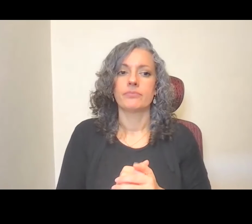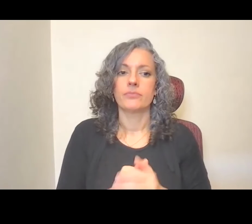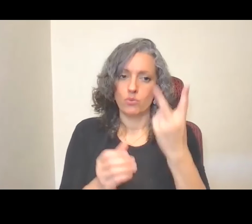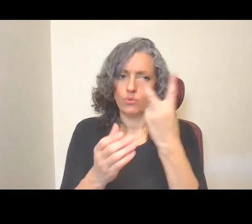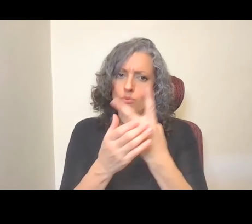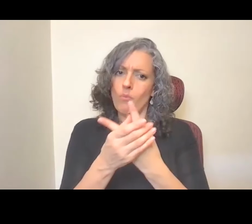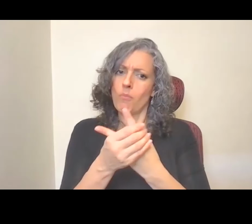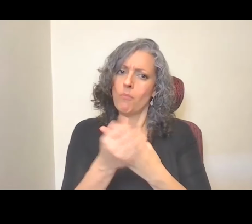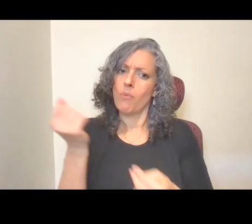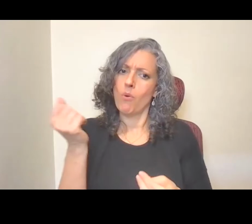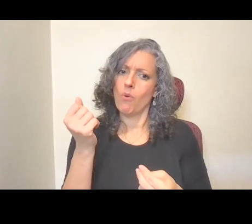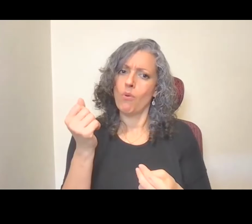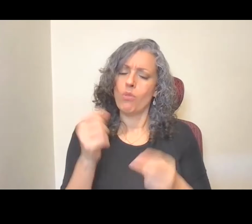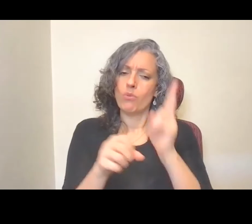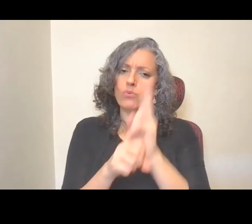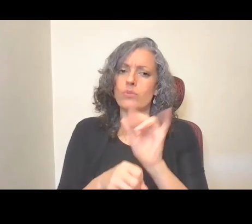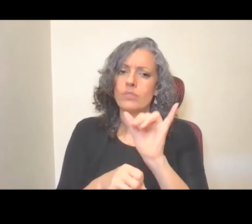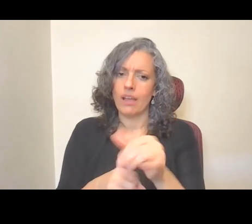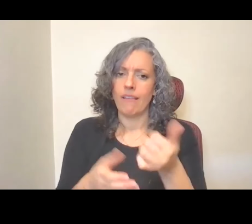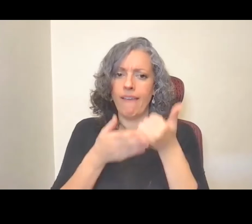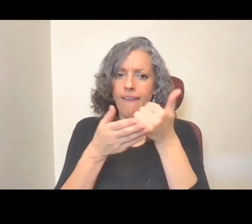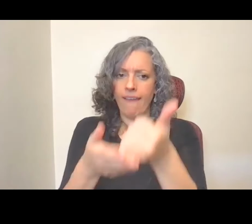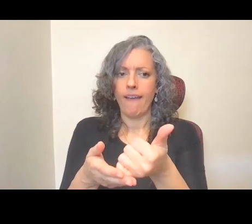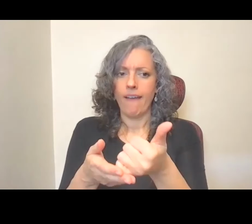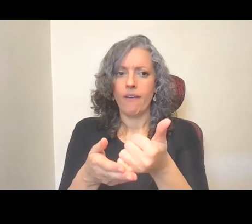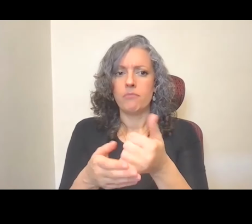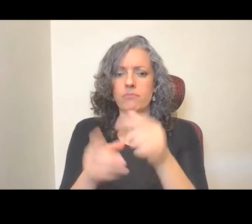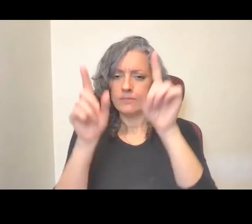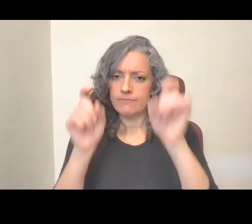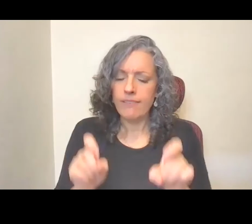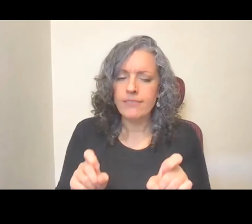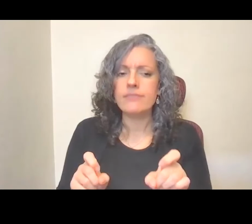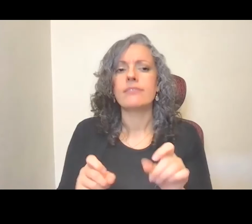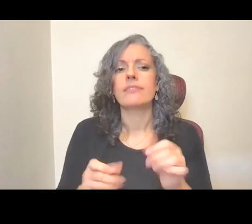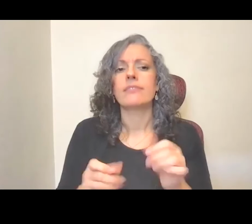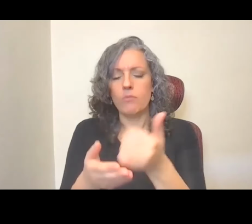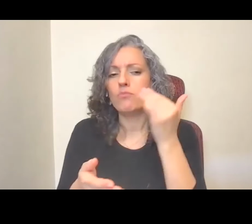or UX artifacts, help the developer team and tester understand how a user is supposed to navigate